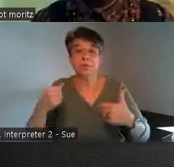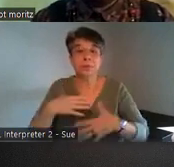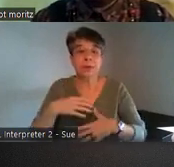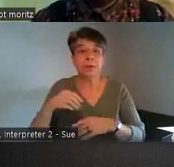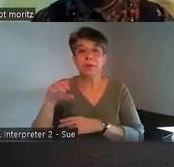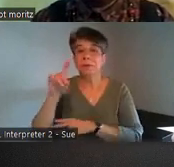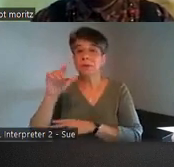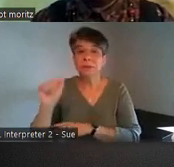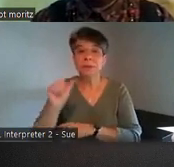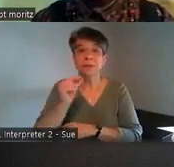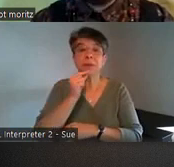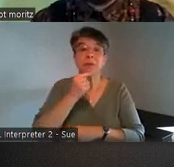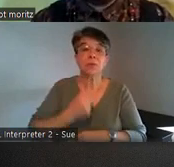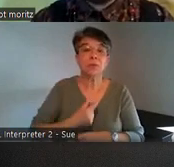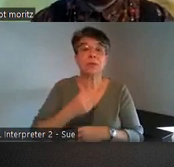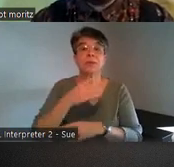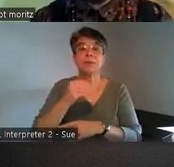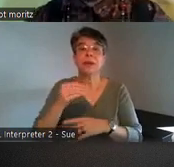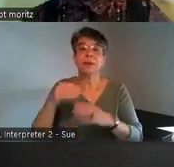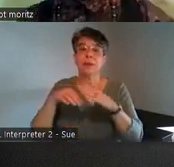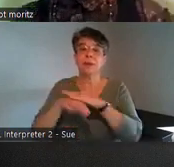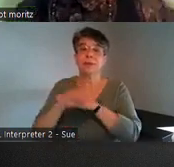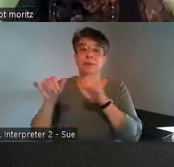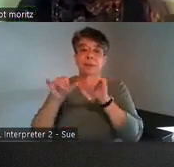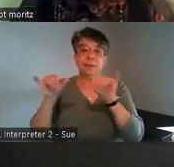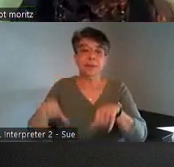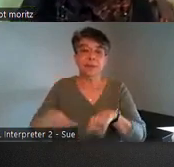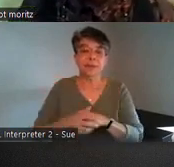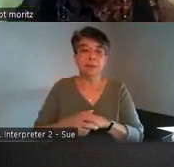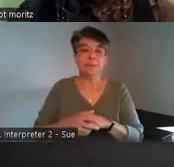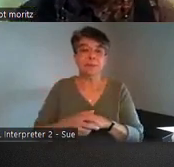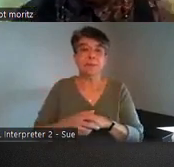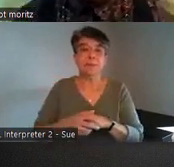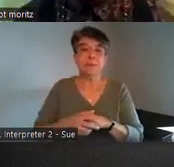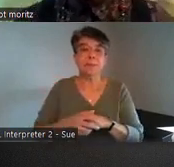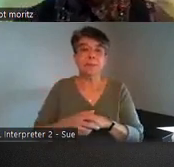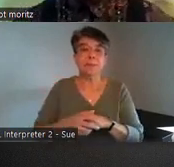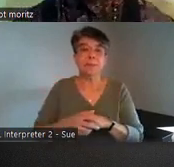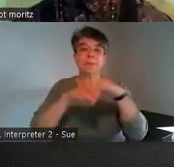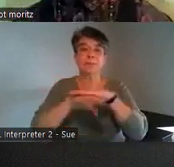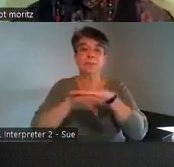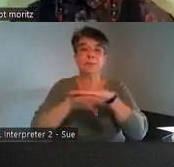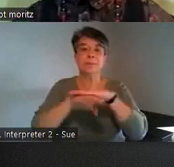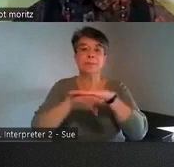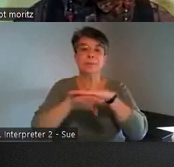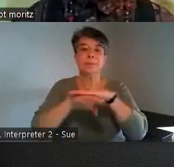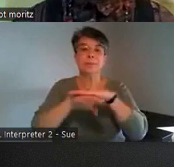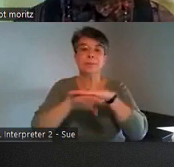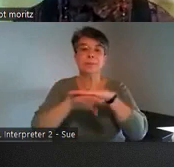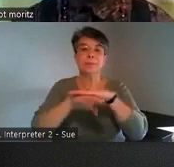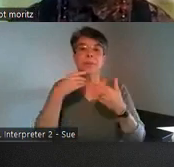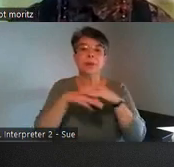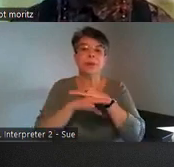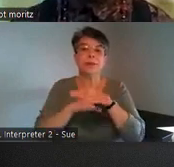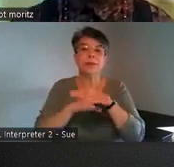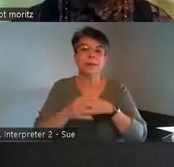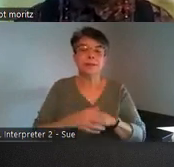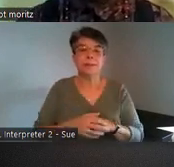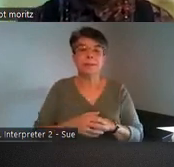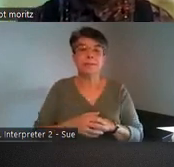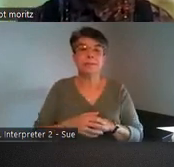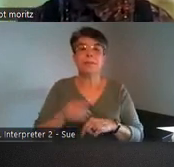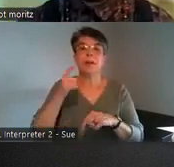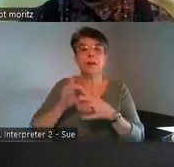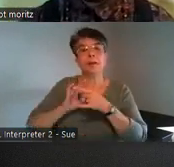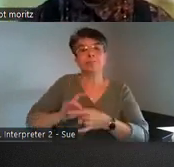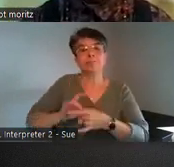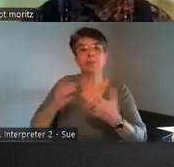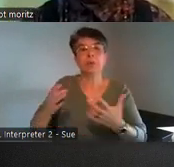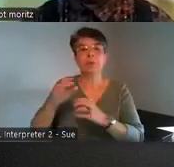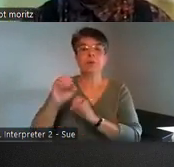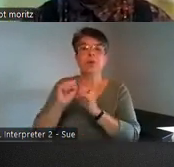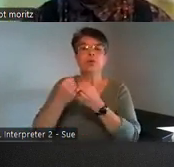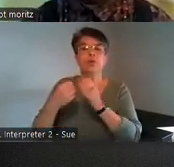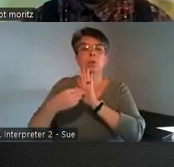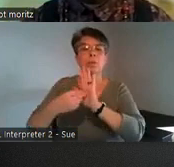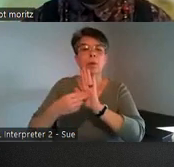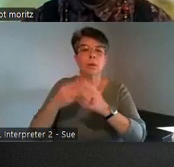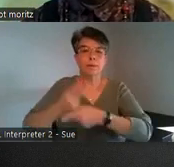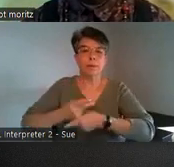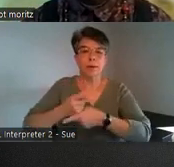Amen to that and Public Access they subscribe to the social model of care Universal Design and